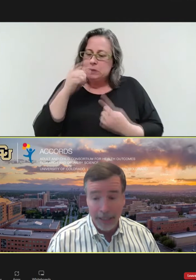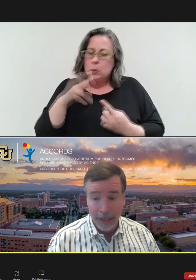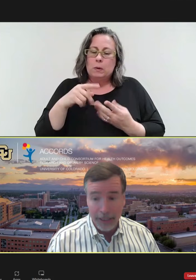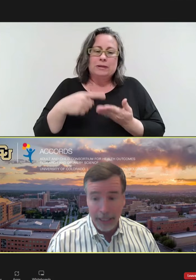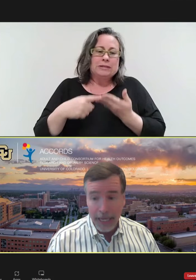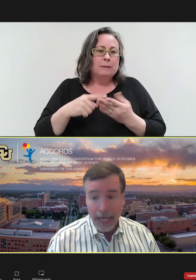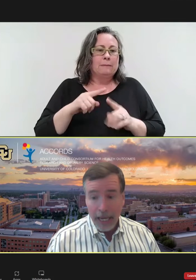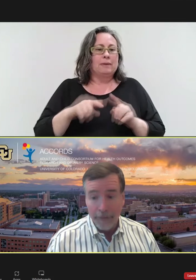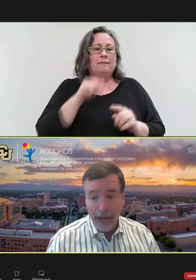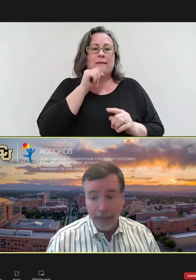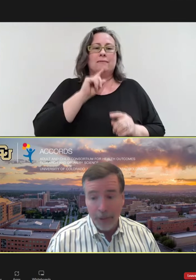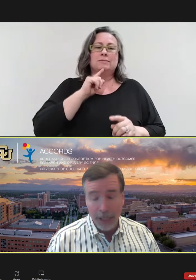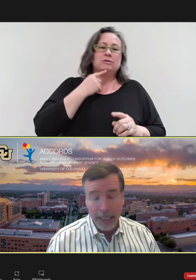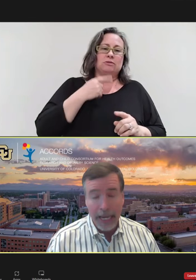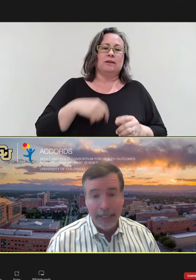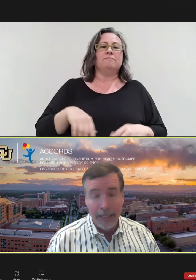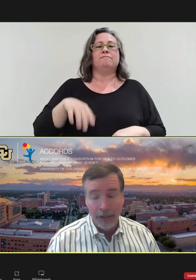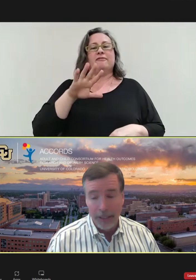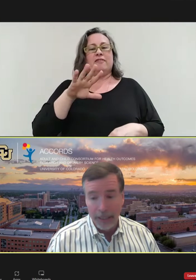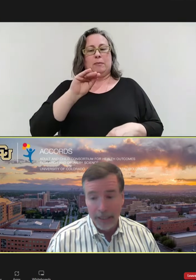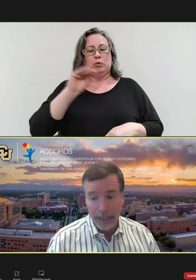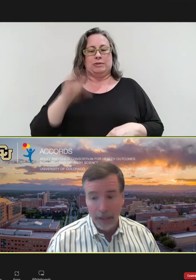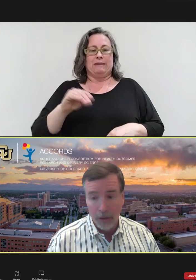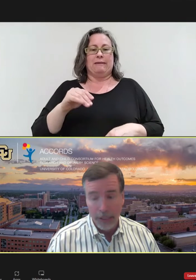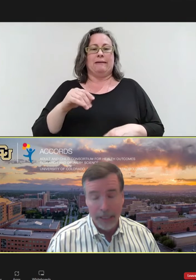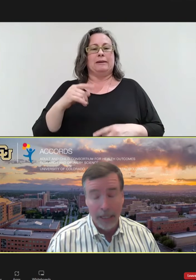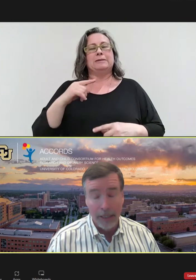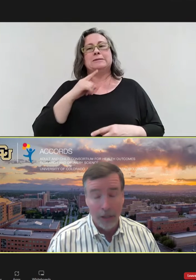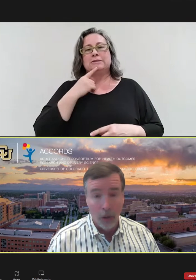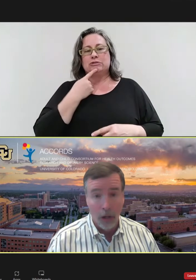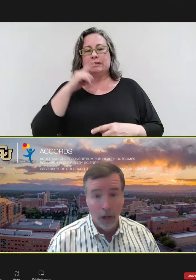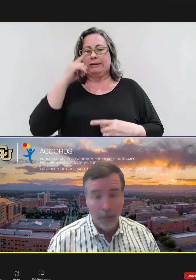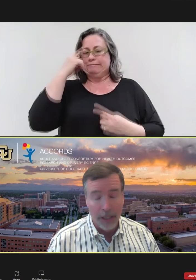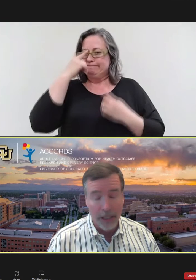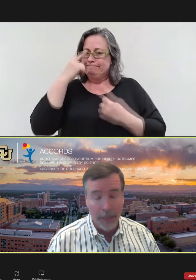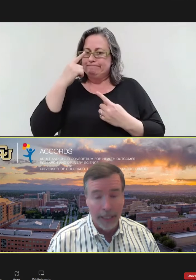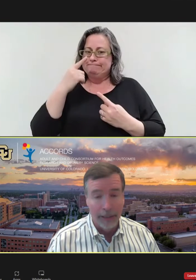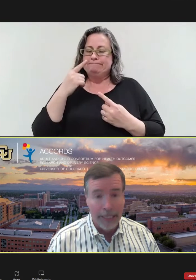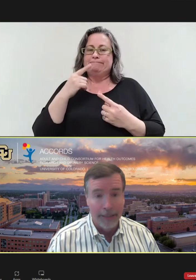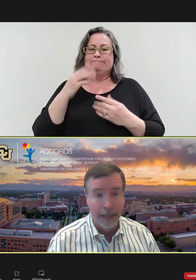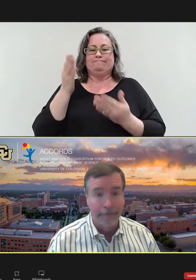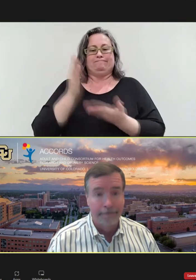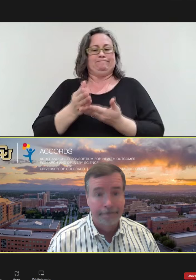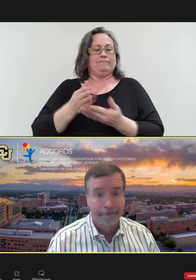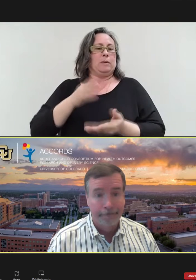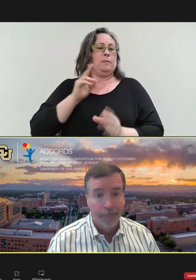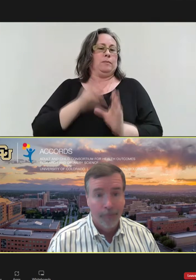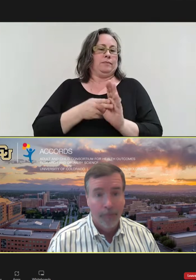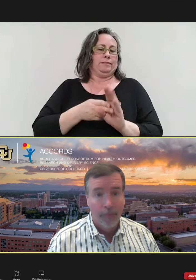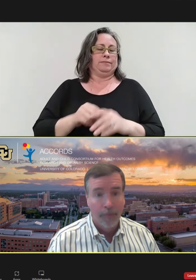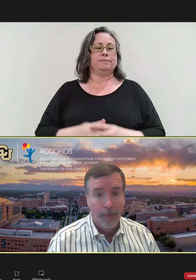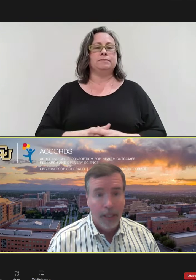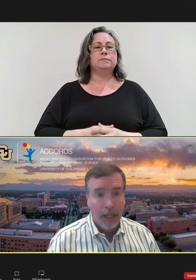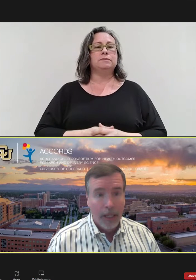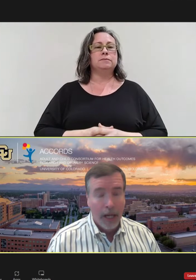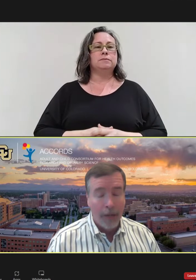seriously and 5 percent had seriously considered or discussed no longer participating. Next slide.